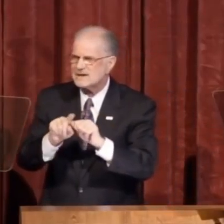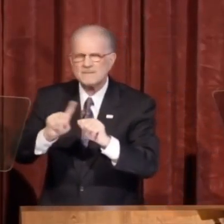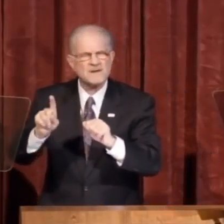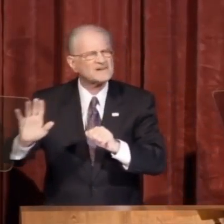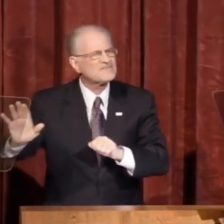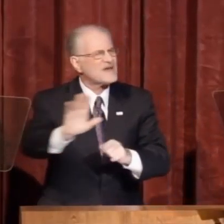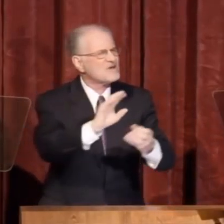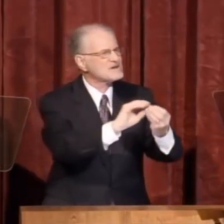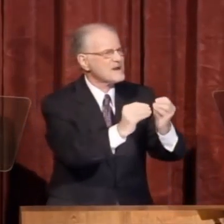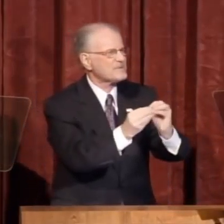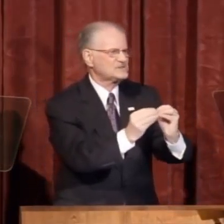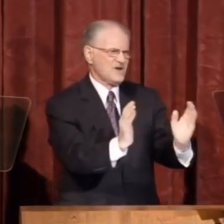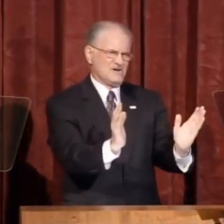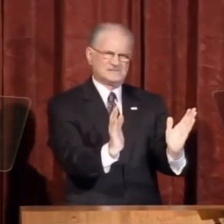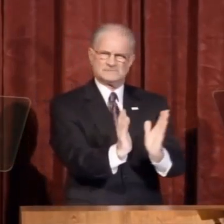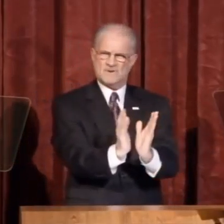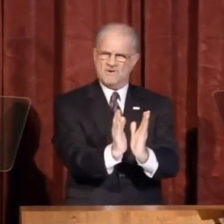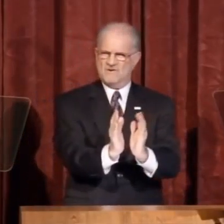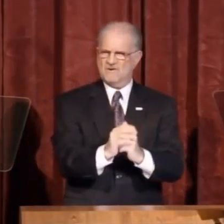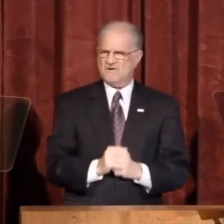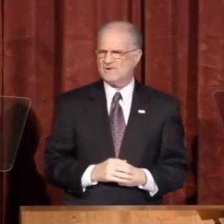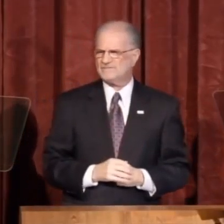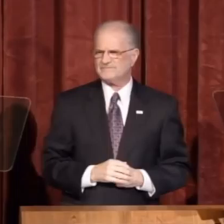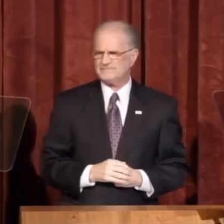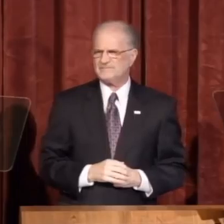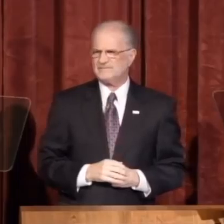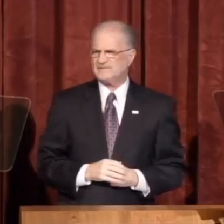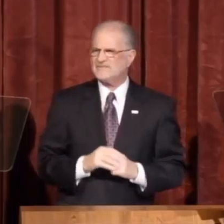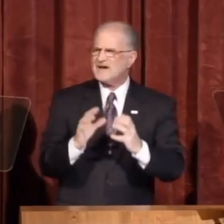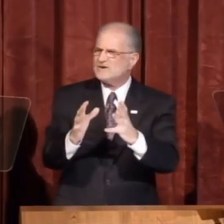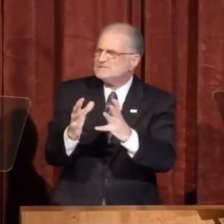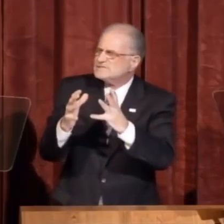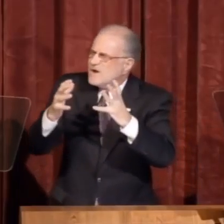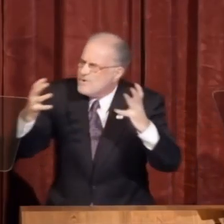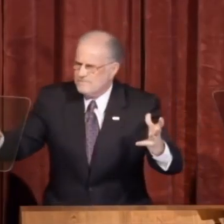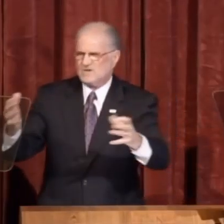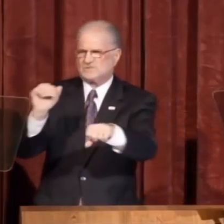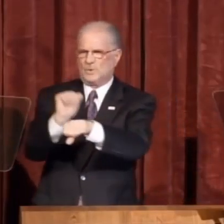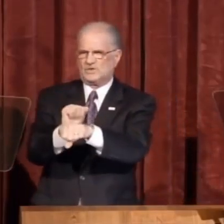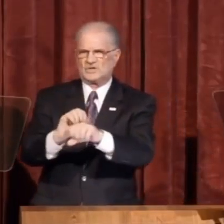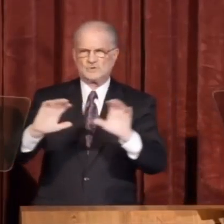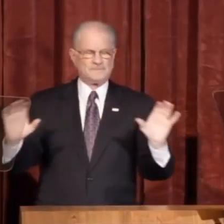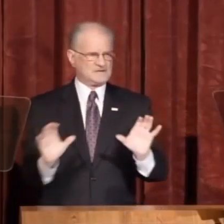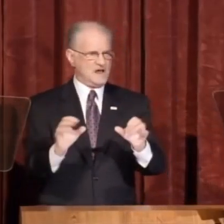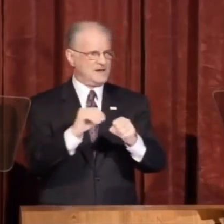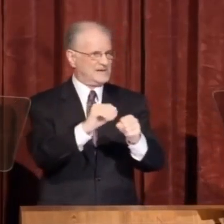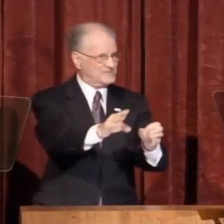on a weekly basis to make these ideas become reality.